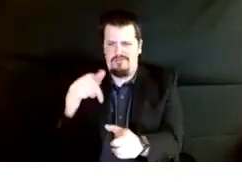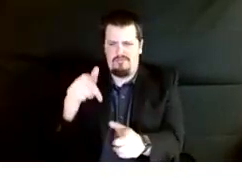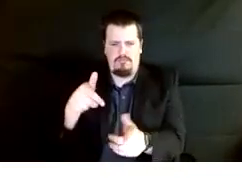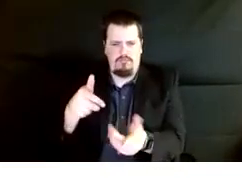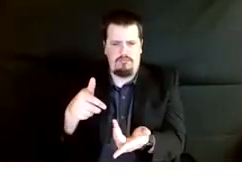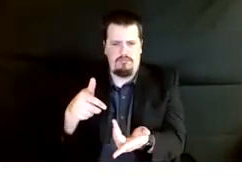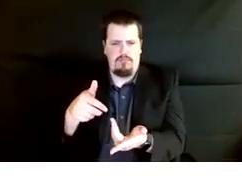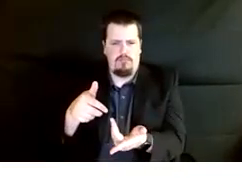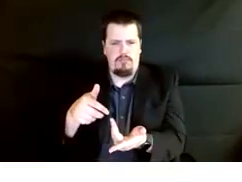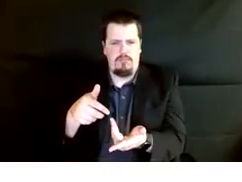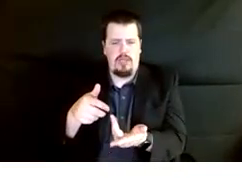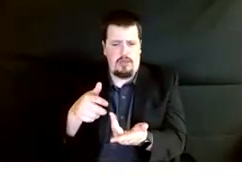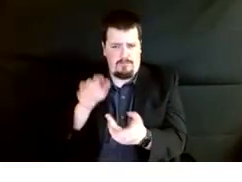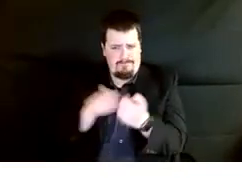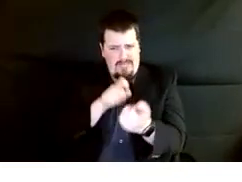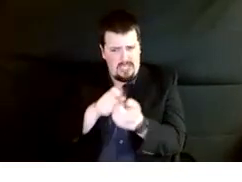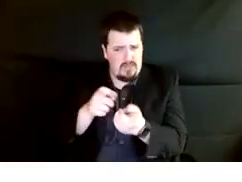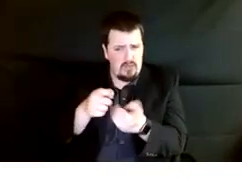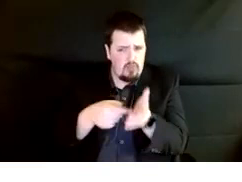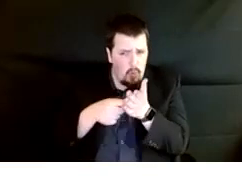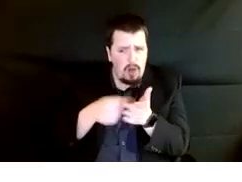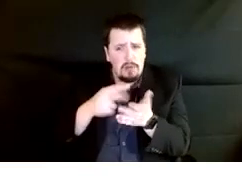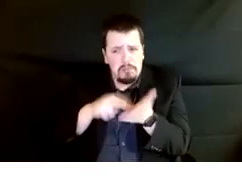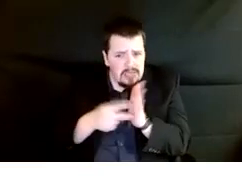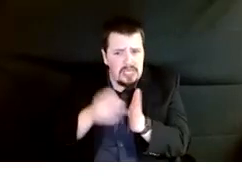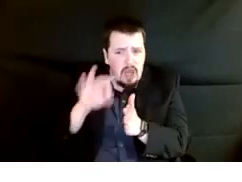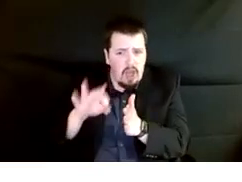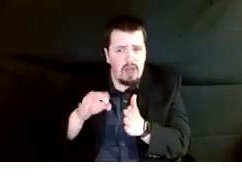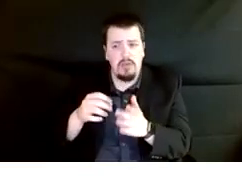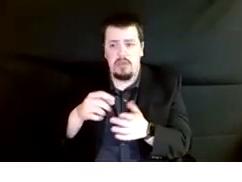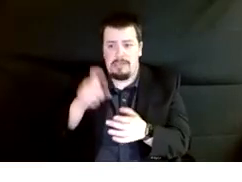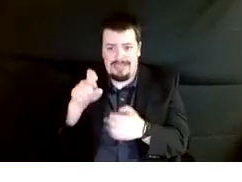in a health care setting, is there documentation for this, like does there need to be a conservatorship